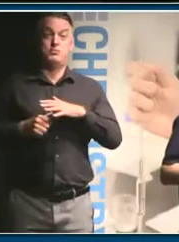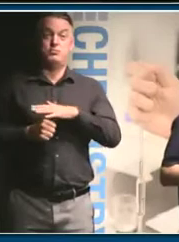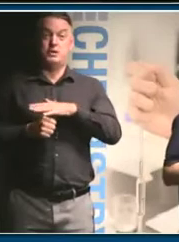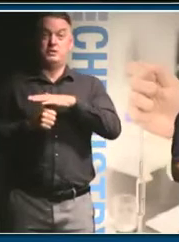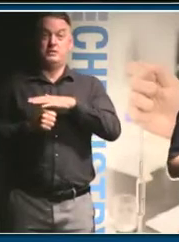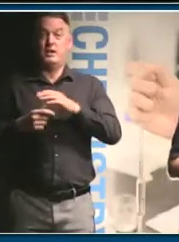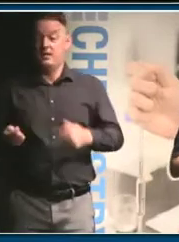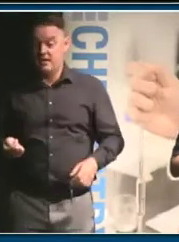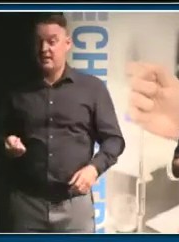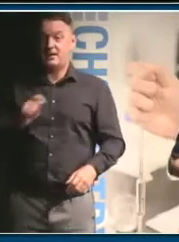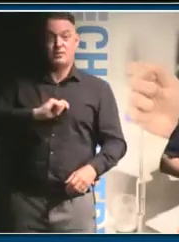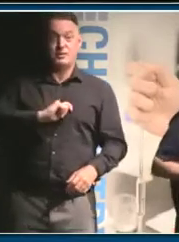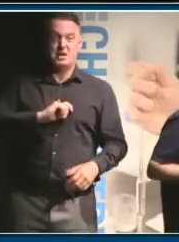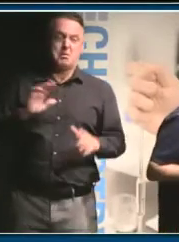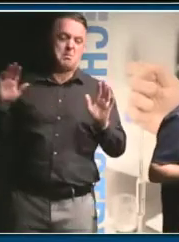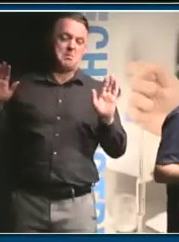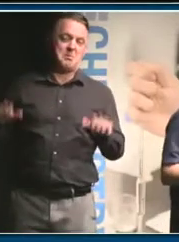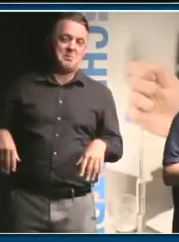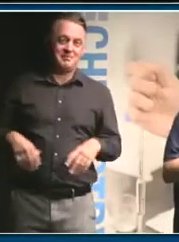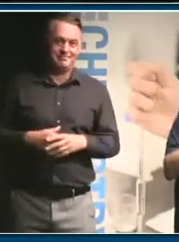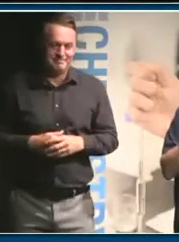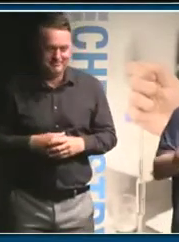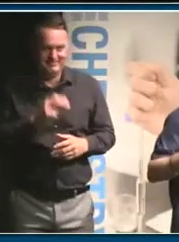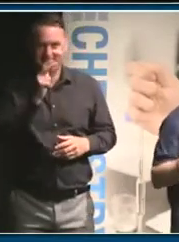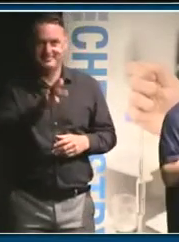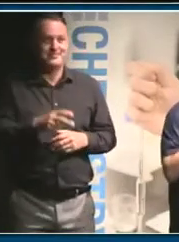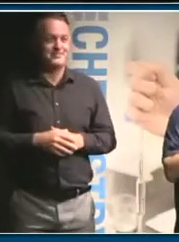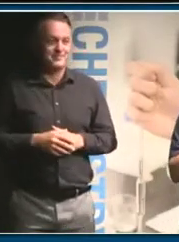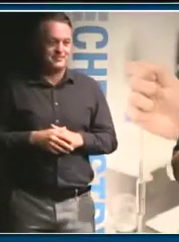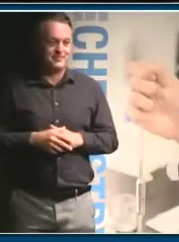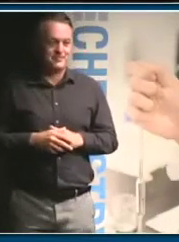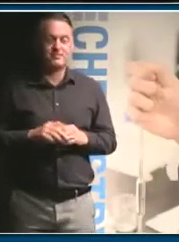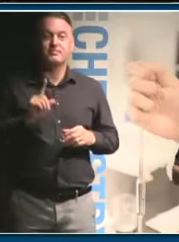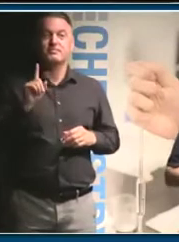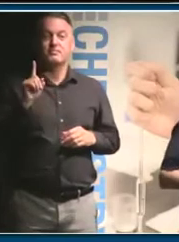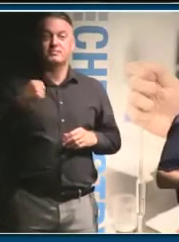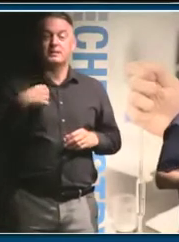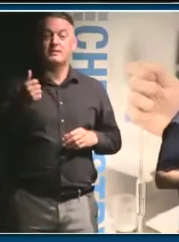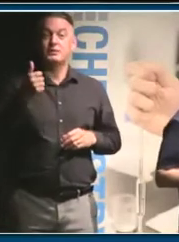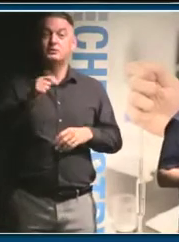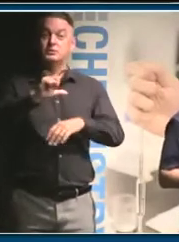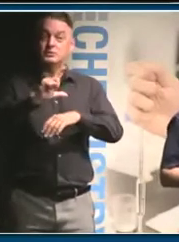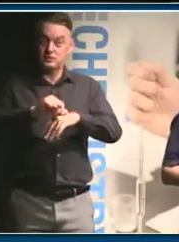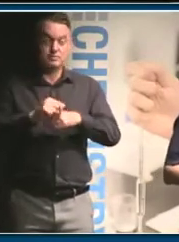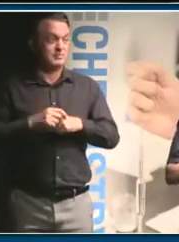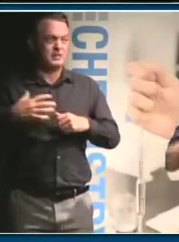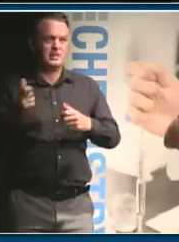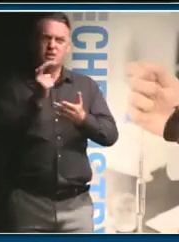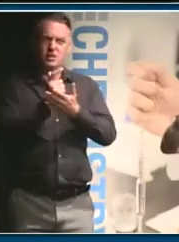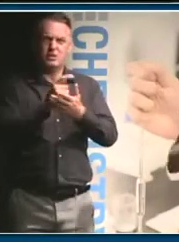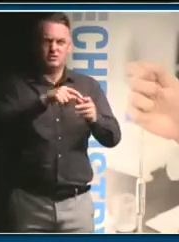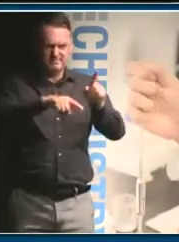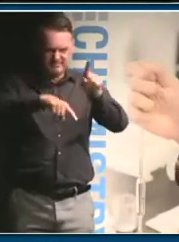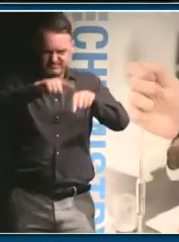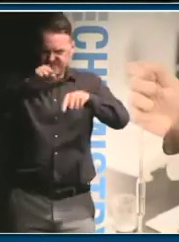me. Then how good can it be? But I had a real good time, we got tons of patents on different things,